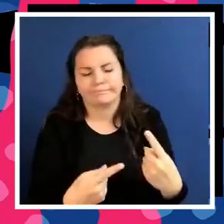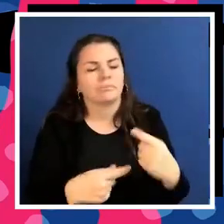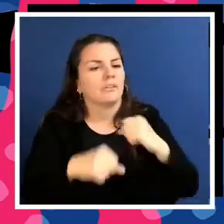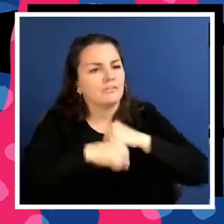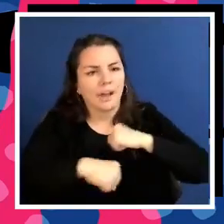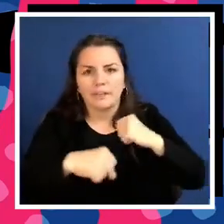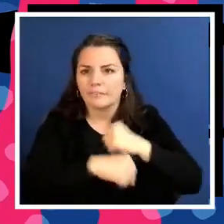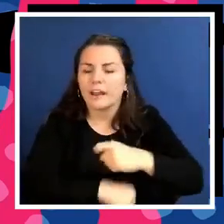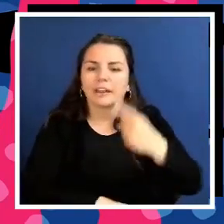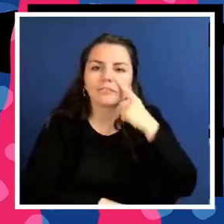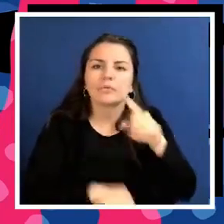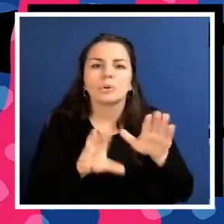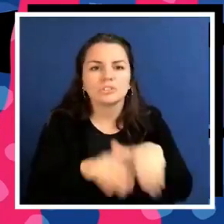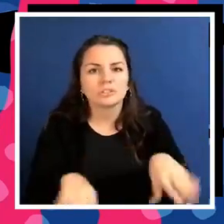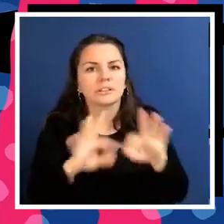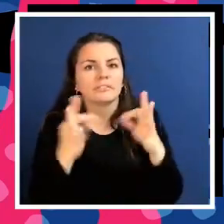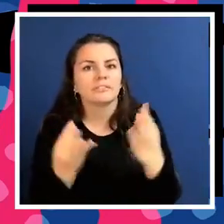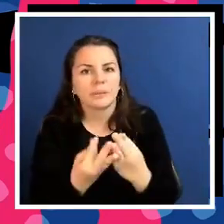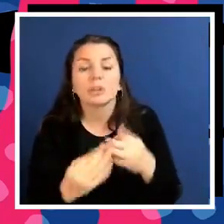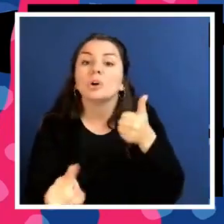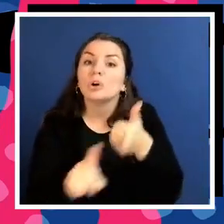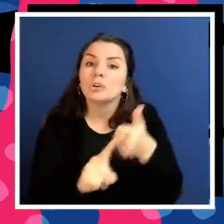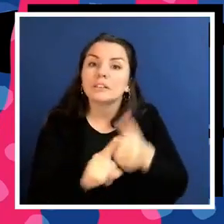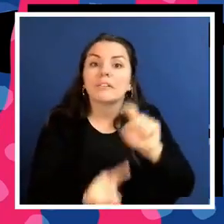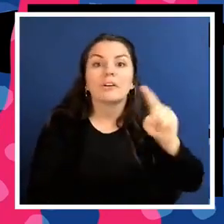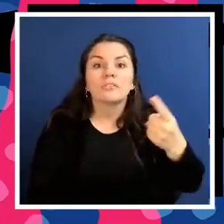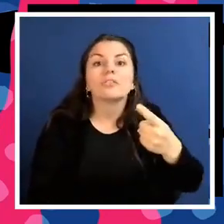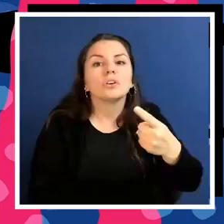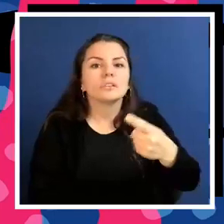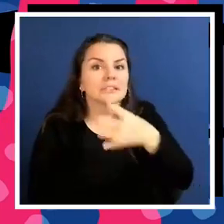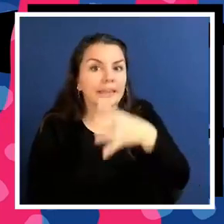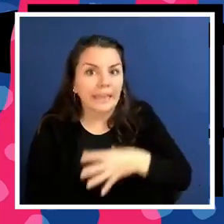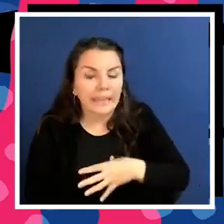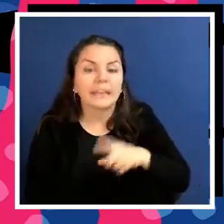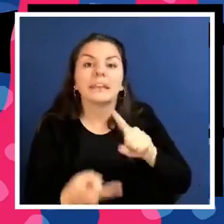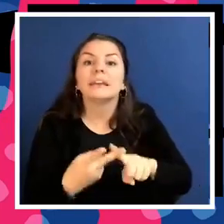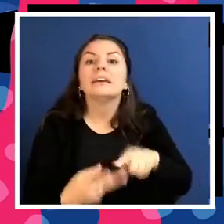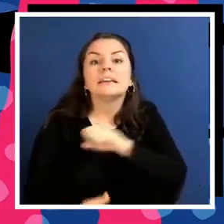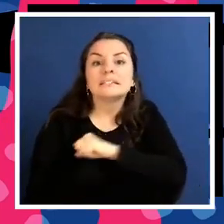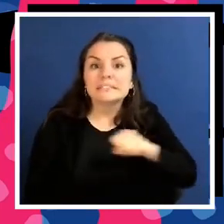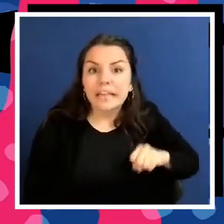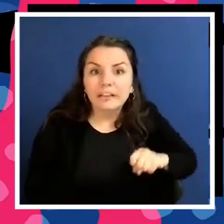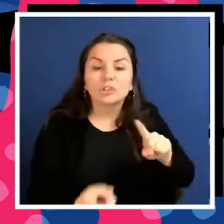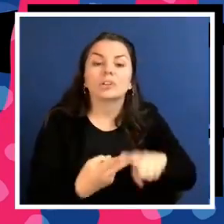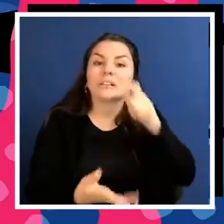WE WILL HEAR FROM A GRANDMOTHER FIRST, SHE IS A